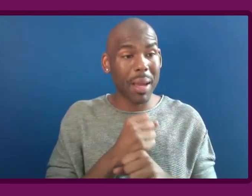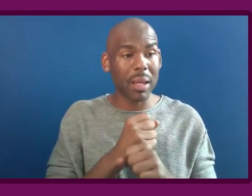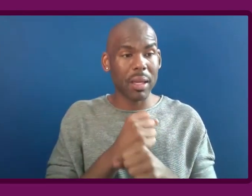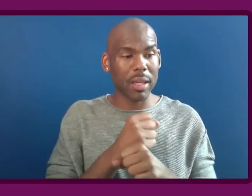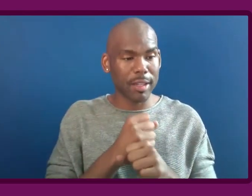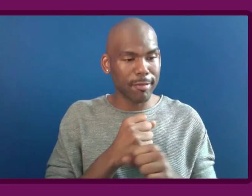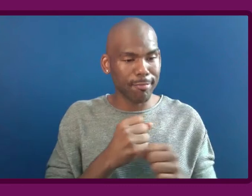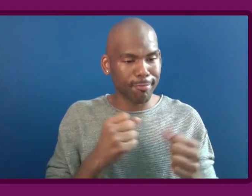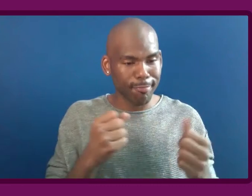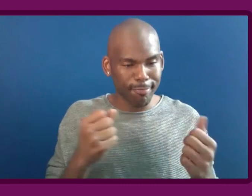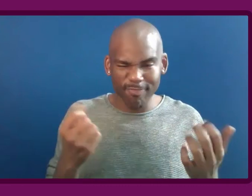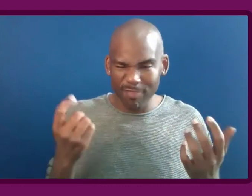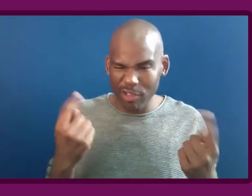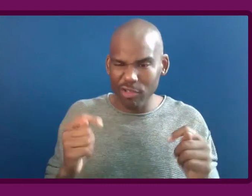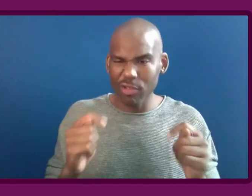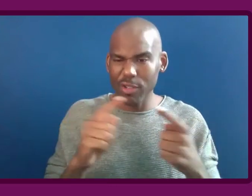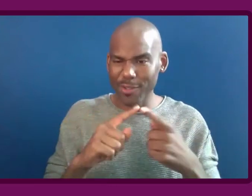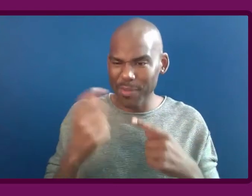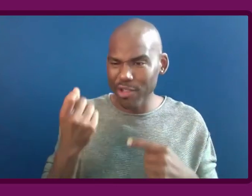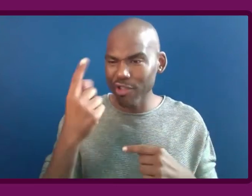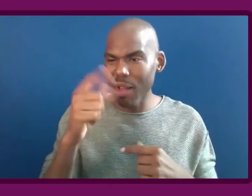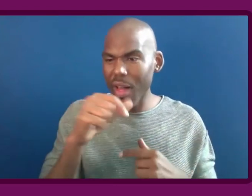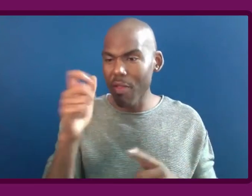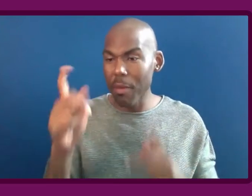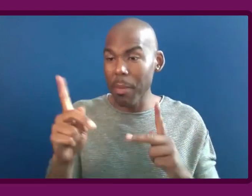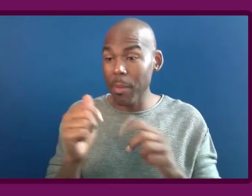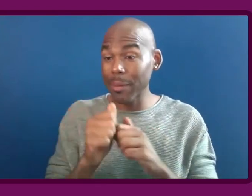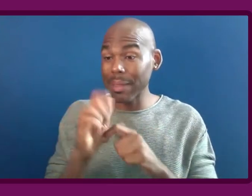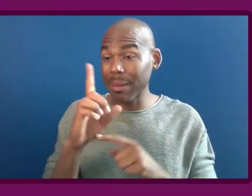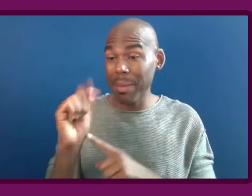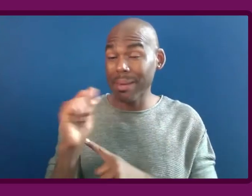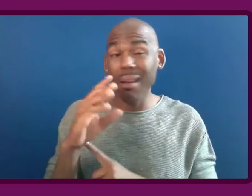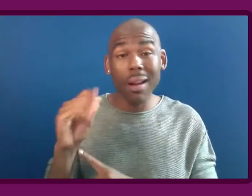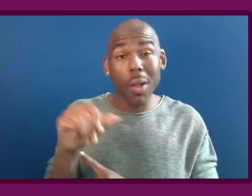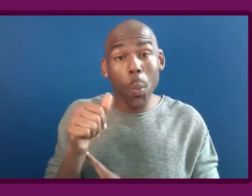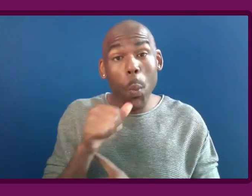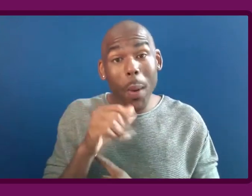At the same time, I've been an activist and a consultant and speaker around these issues.